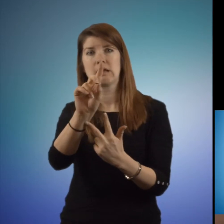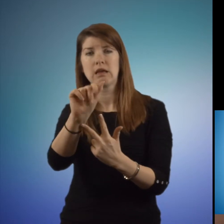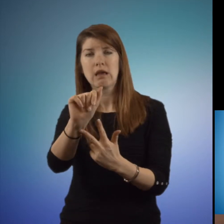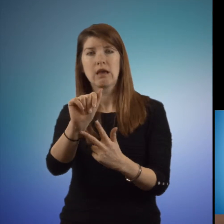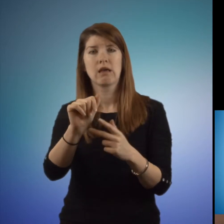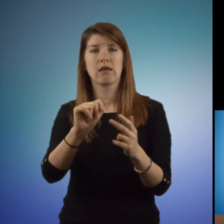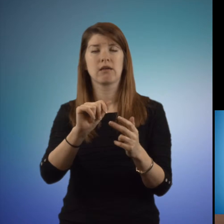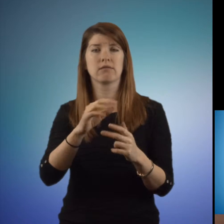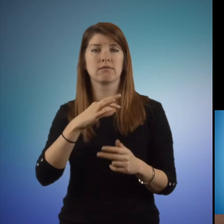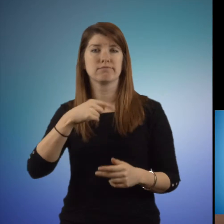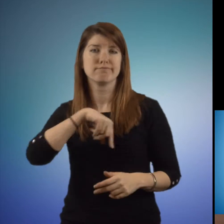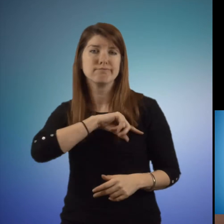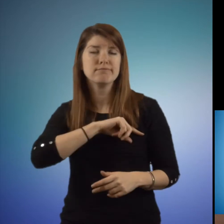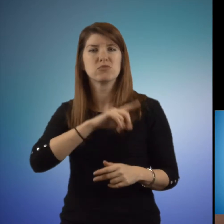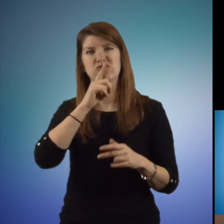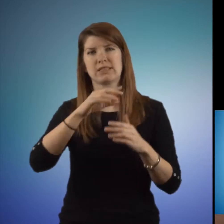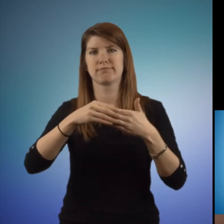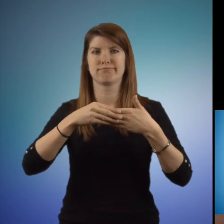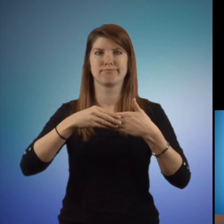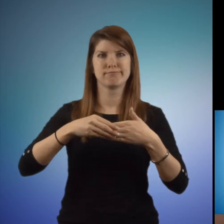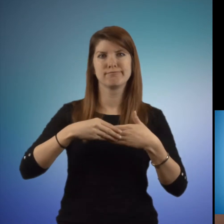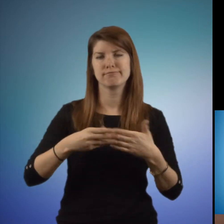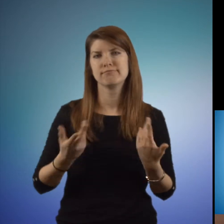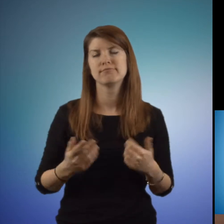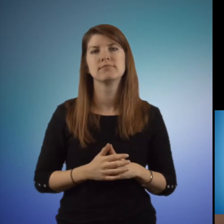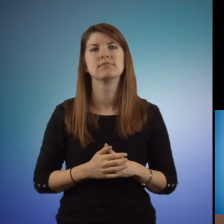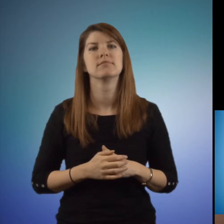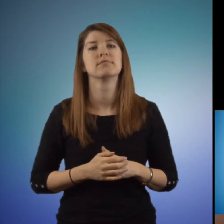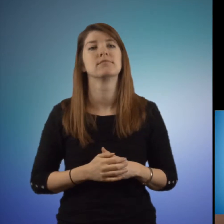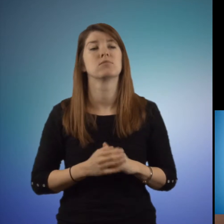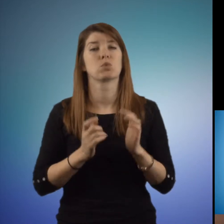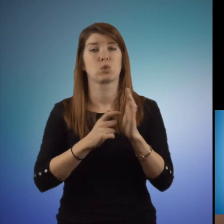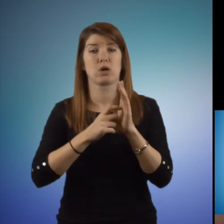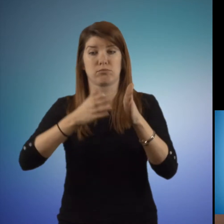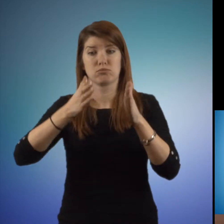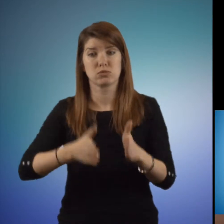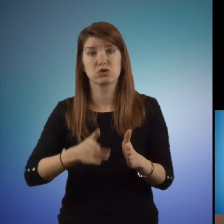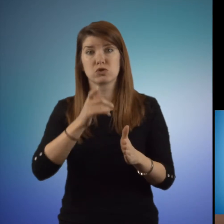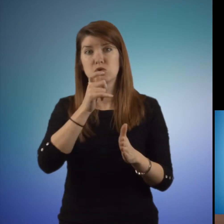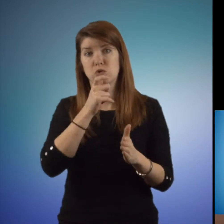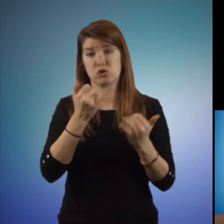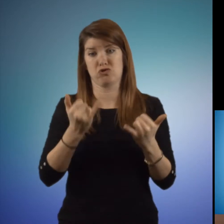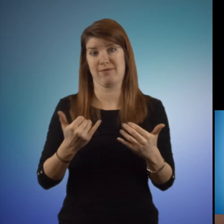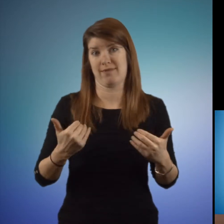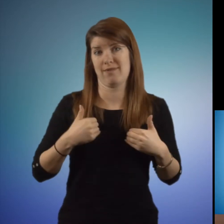You have to have a person who currently has or has had a physical or mental impairment